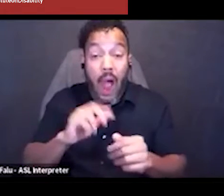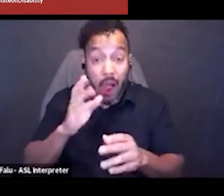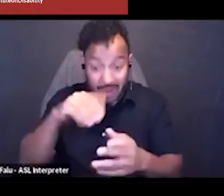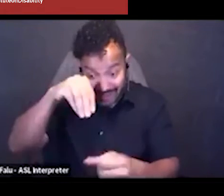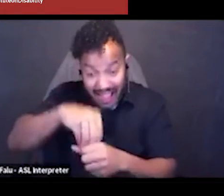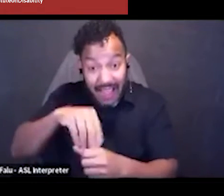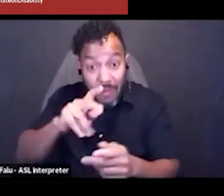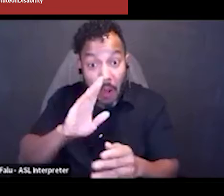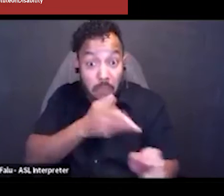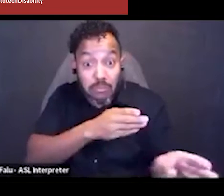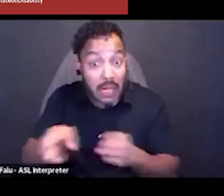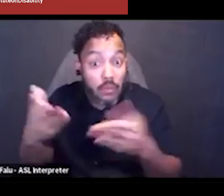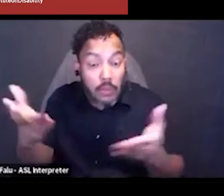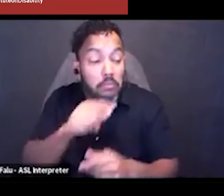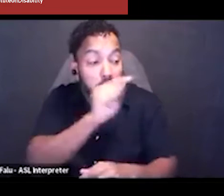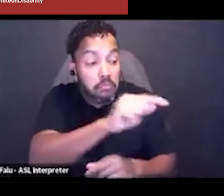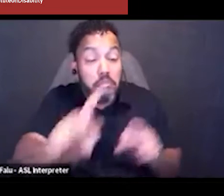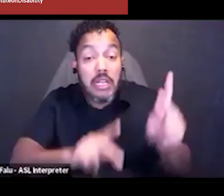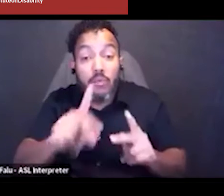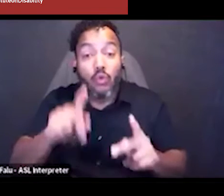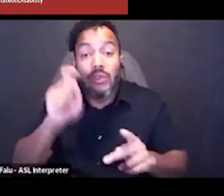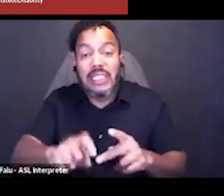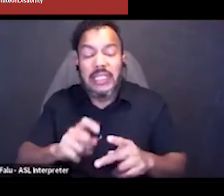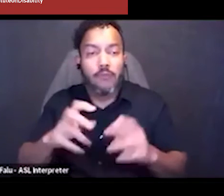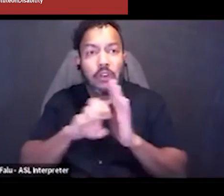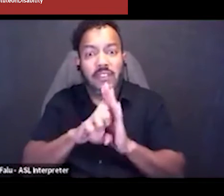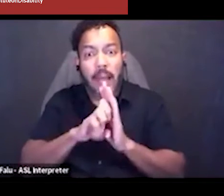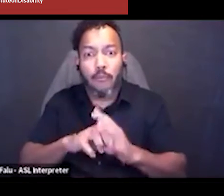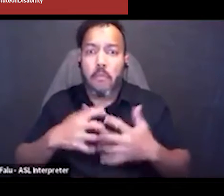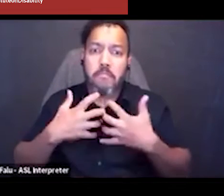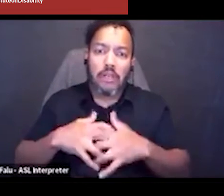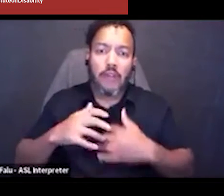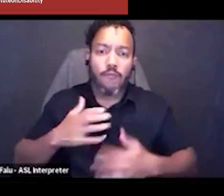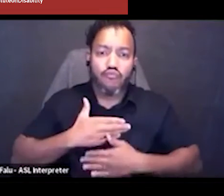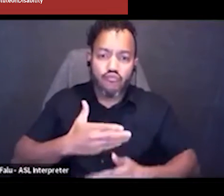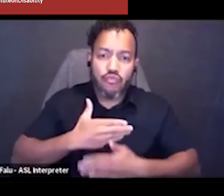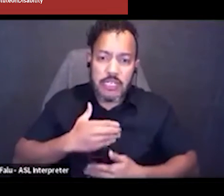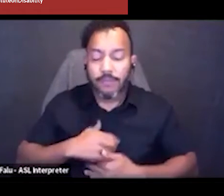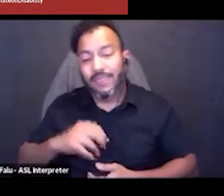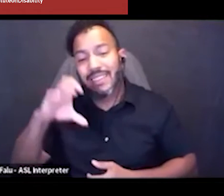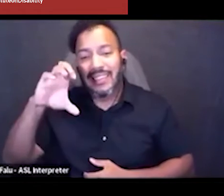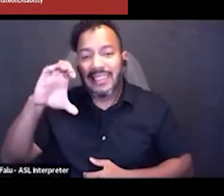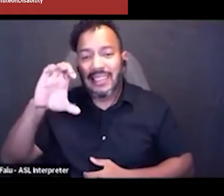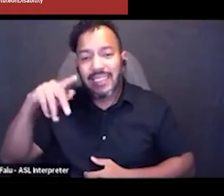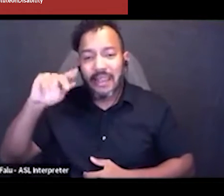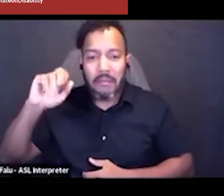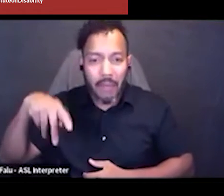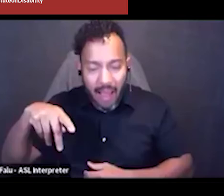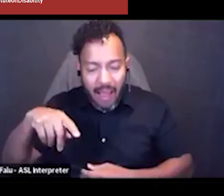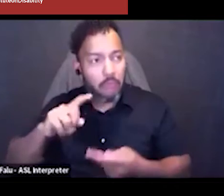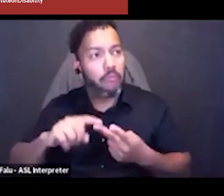nebulizers, CPAP, ventilators, would be sent to hospitals and congregate care facilities.